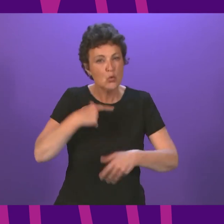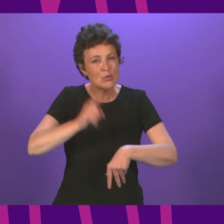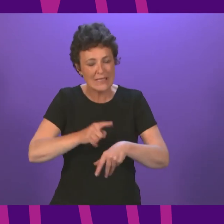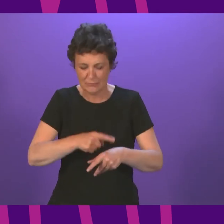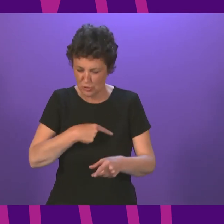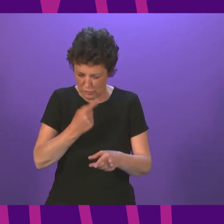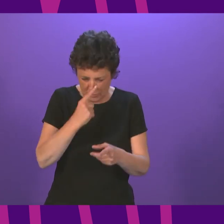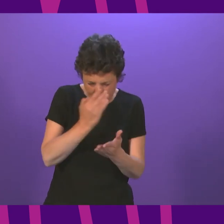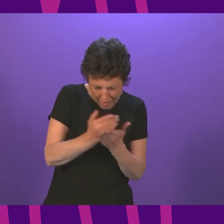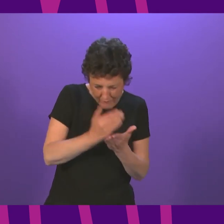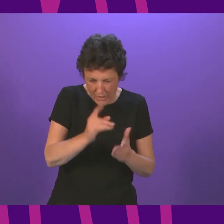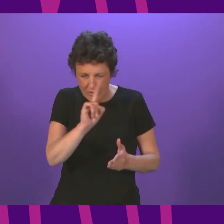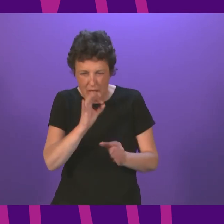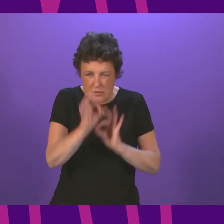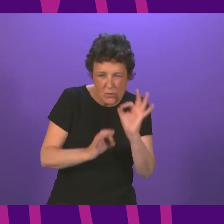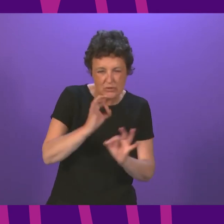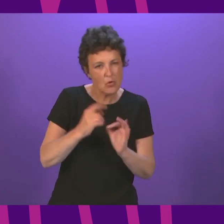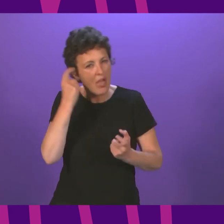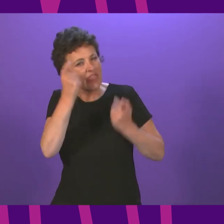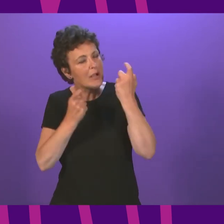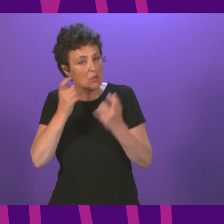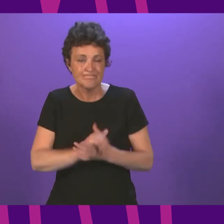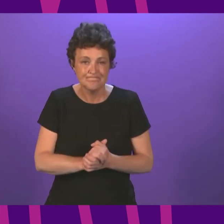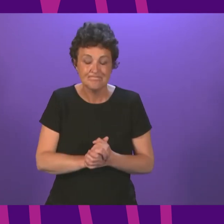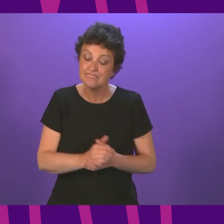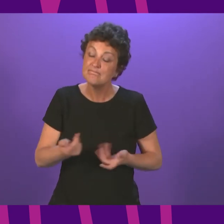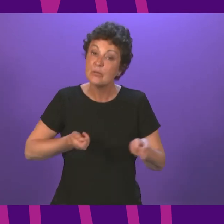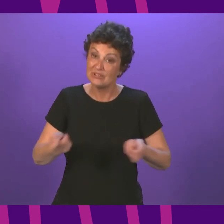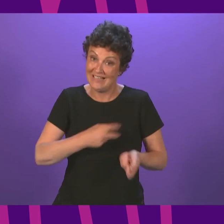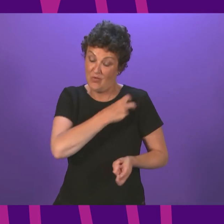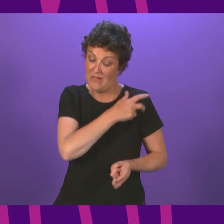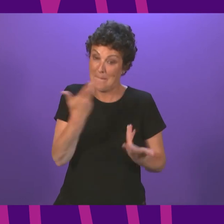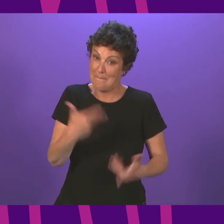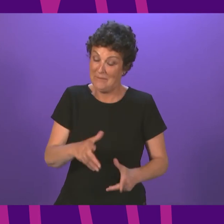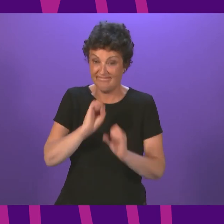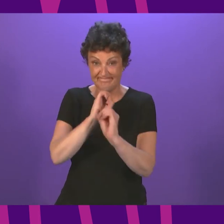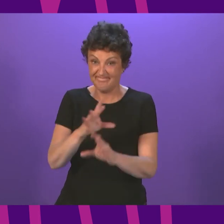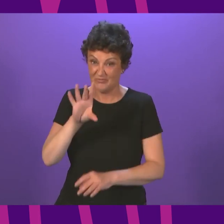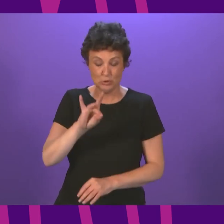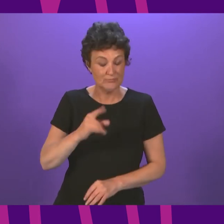who is eligible, how they can apply and when the funding will be dispensed, because there is not a moment to lose.